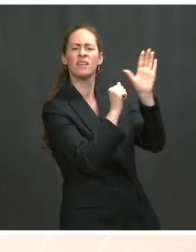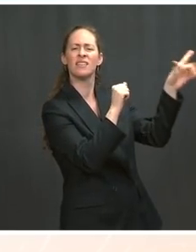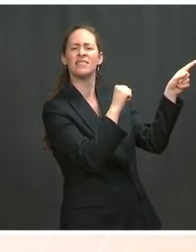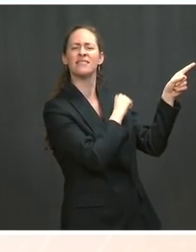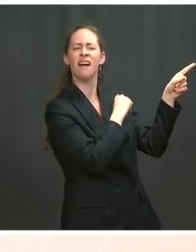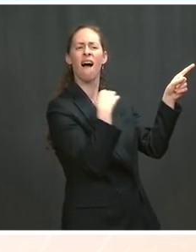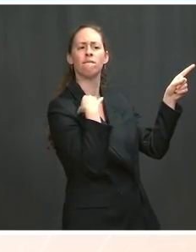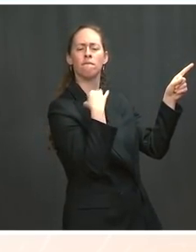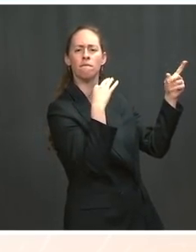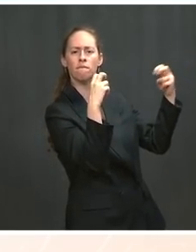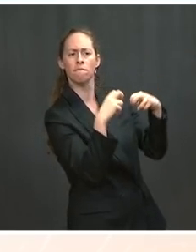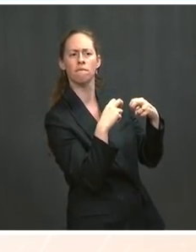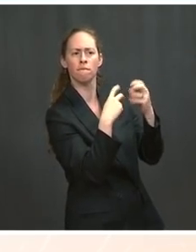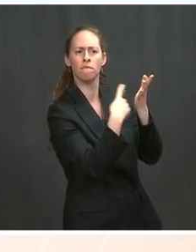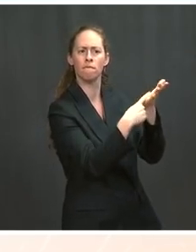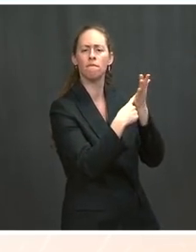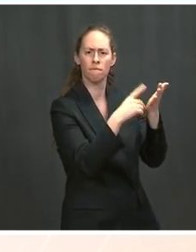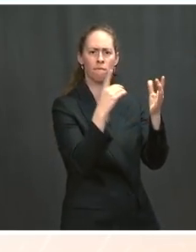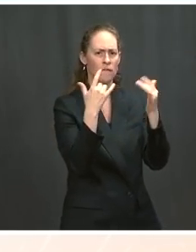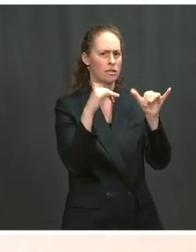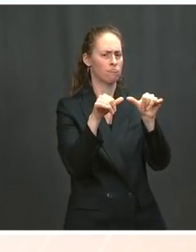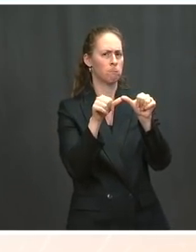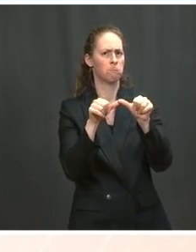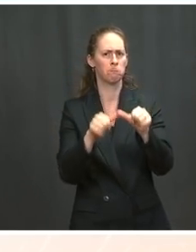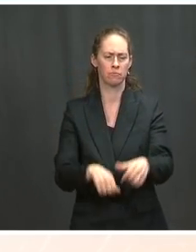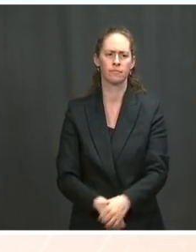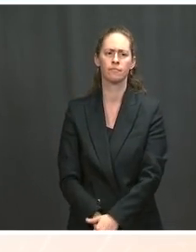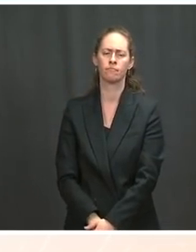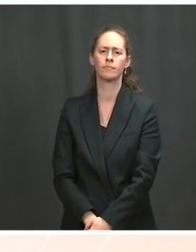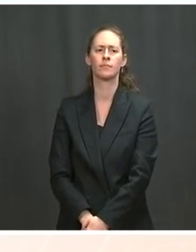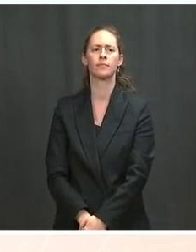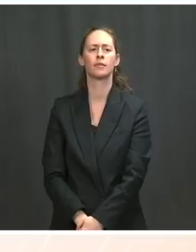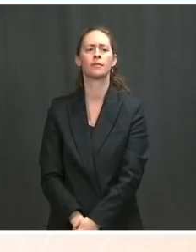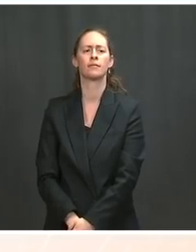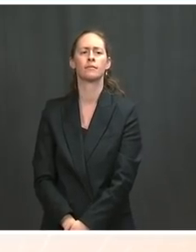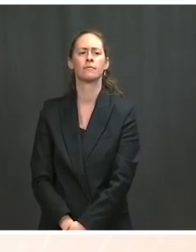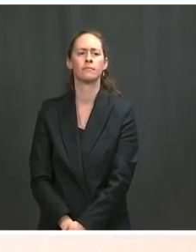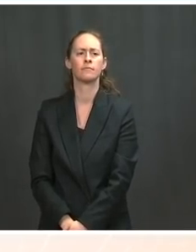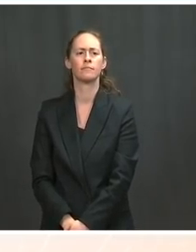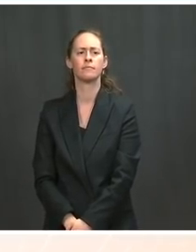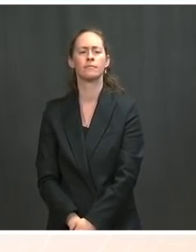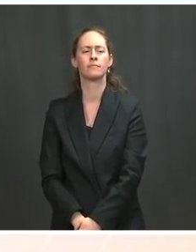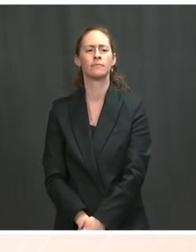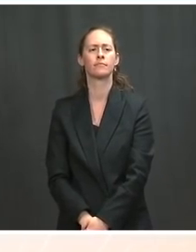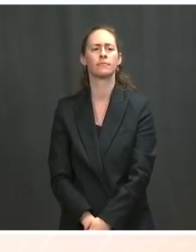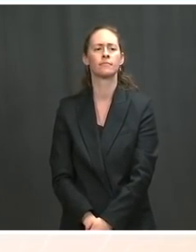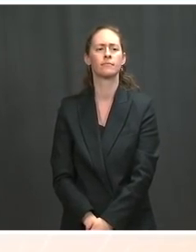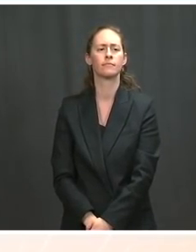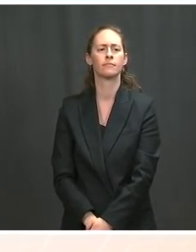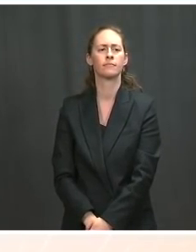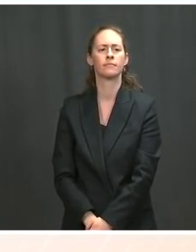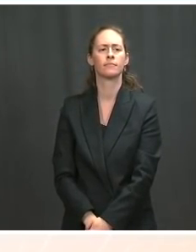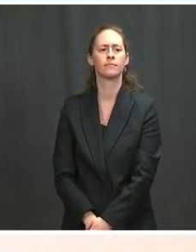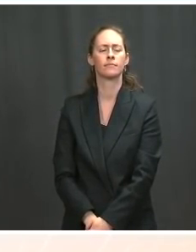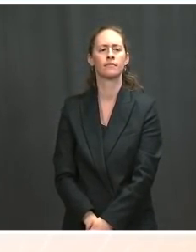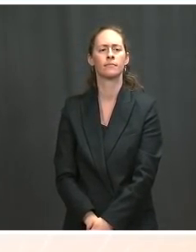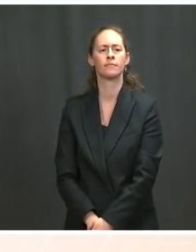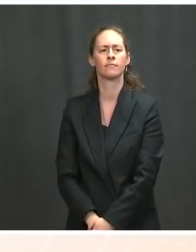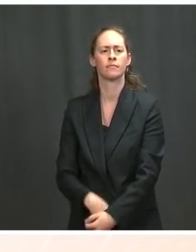The President has said that he has -- you just reiterated that he hoped that the violence in Israel would soon stop, but it has not done so.